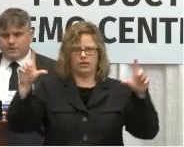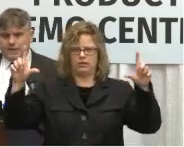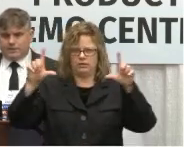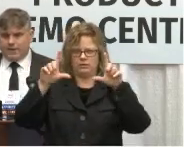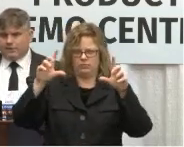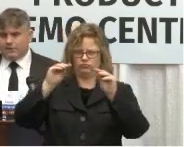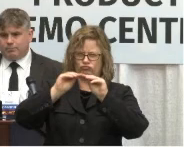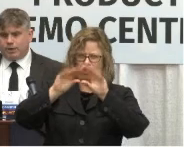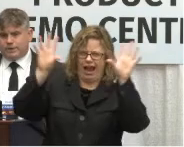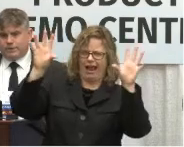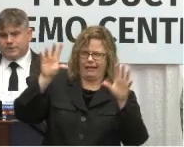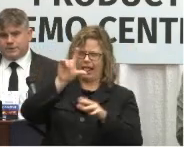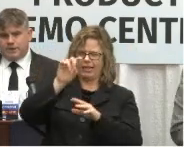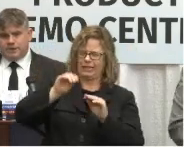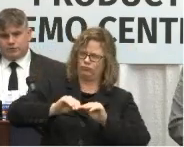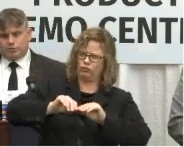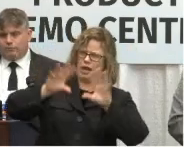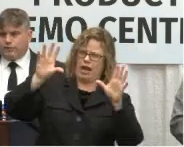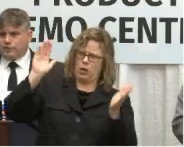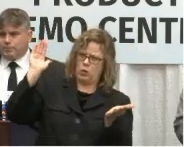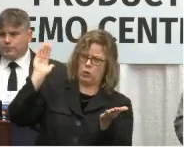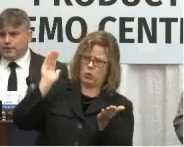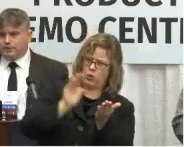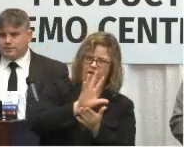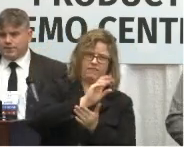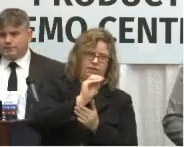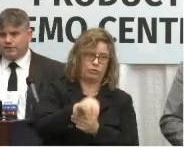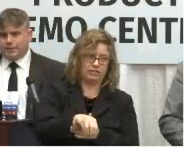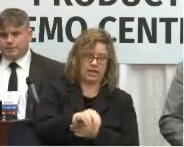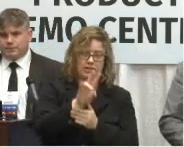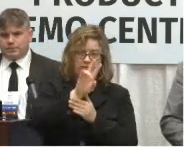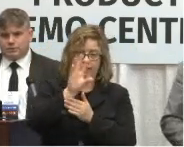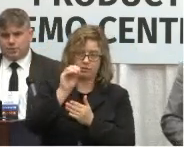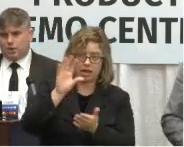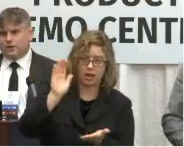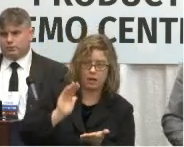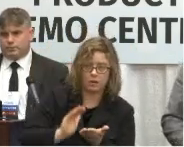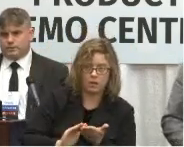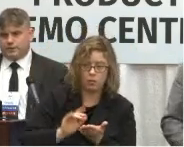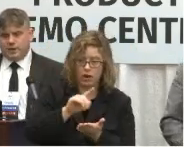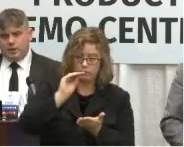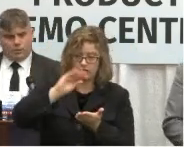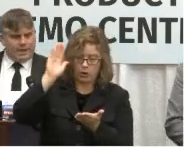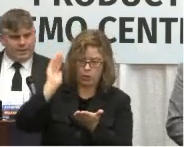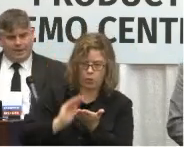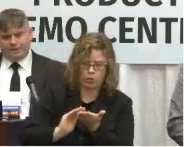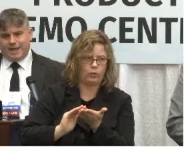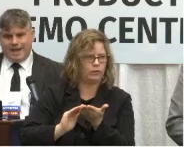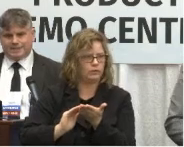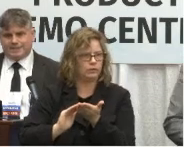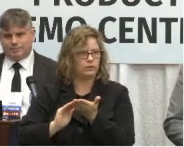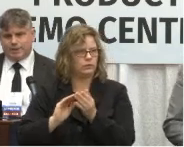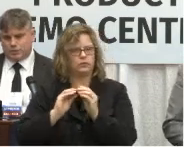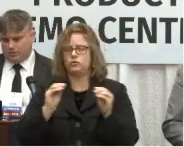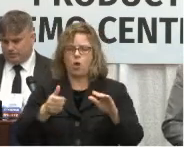and the LED brightness to 50%, 75% or 100% without having to access to menu.